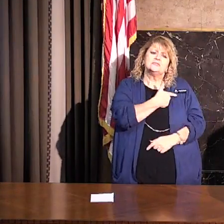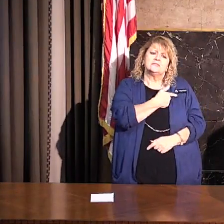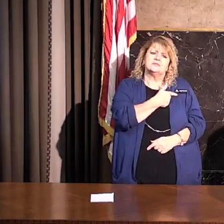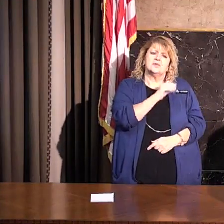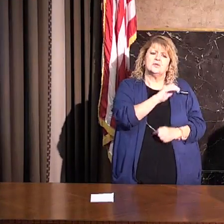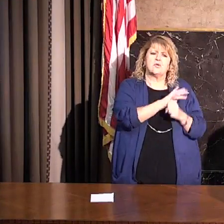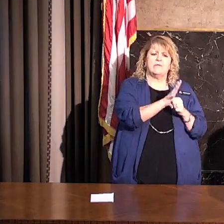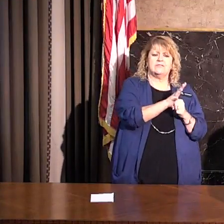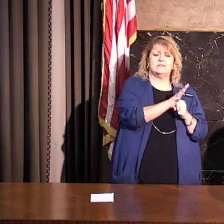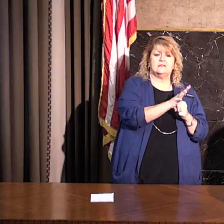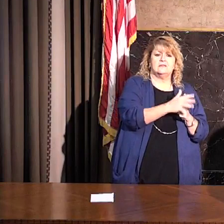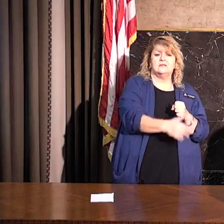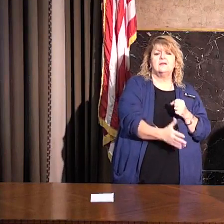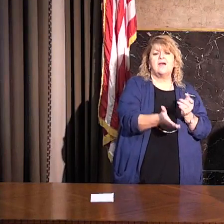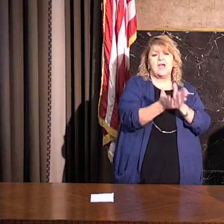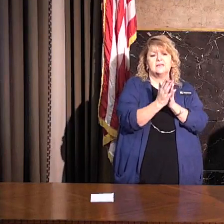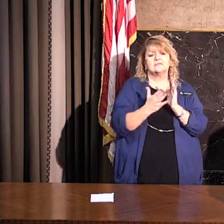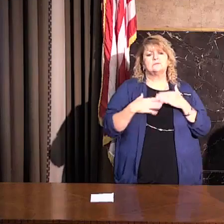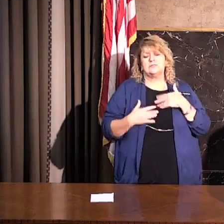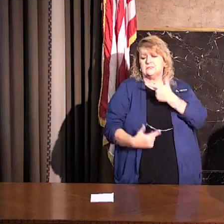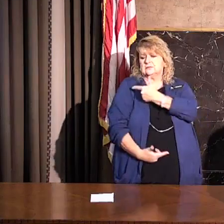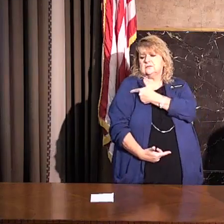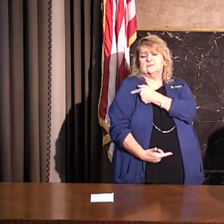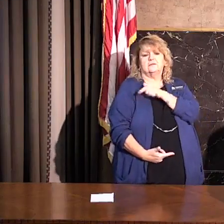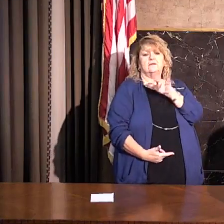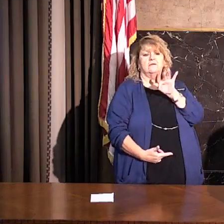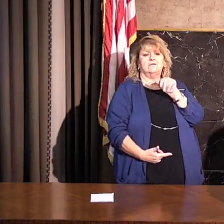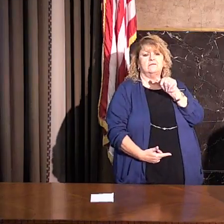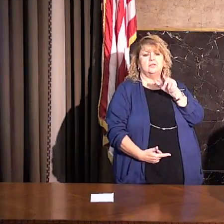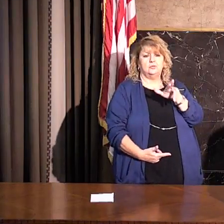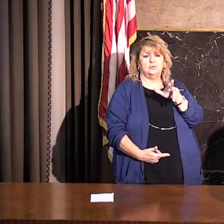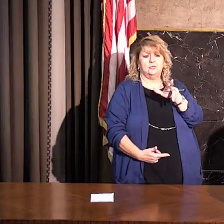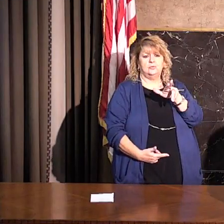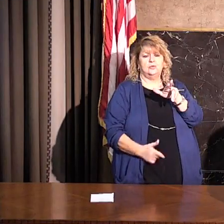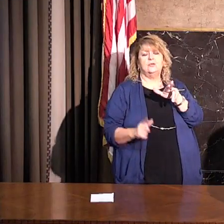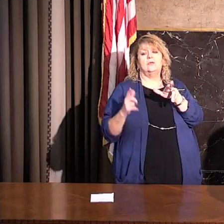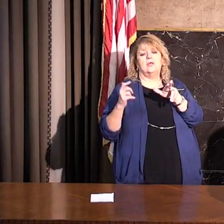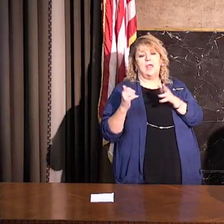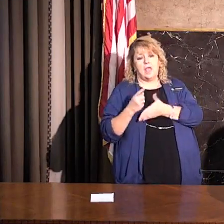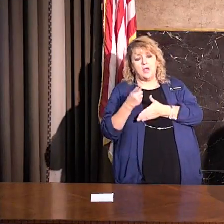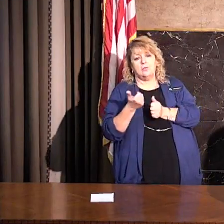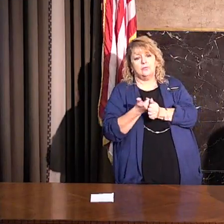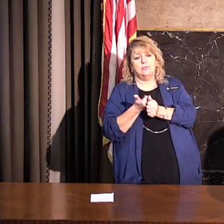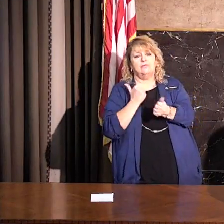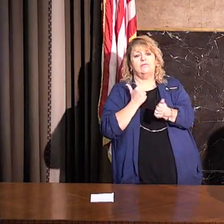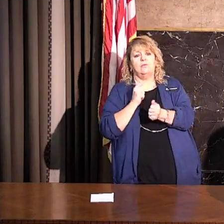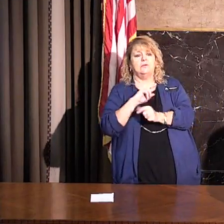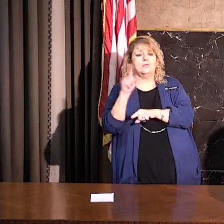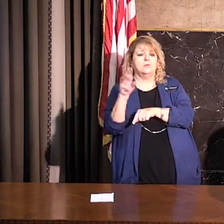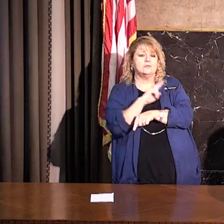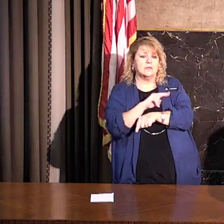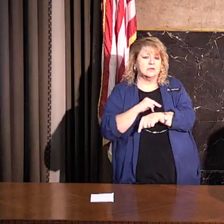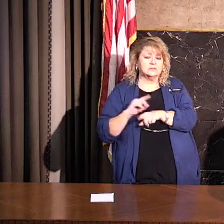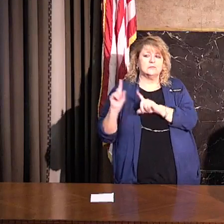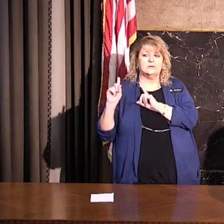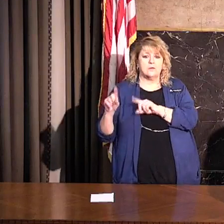their vaccination, please get your flu shot. Uh it is